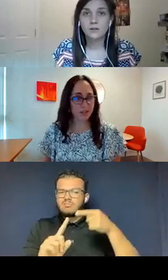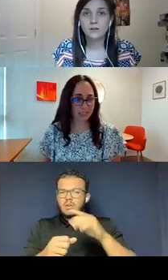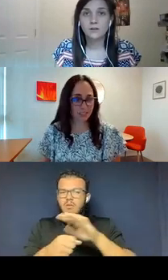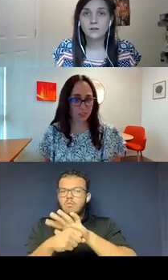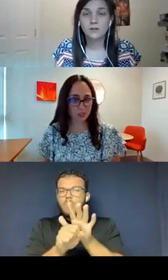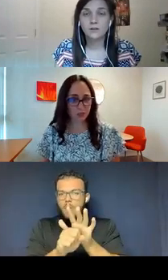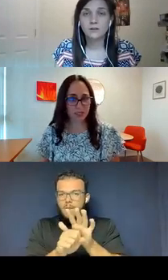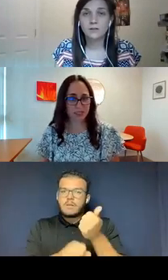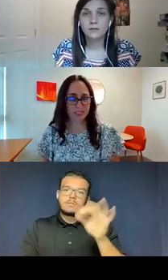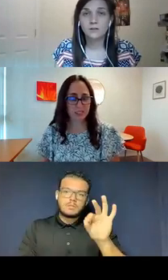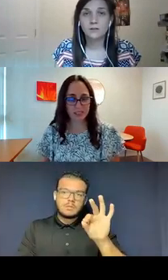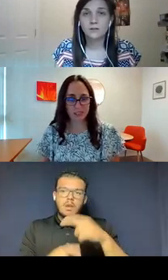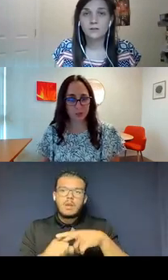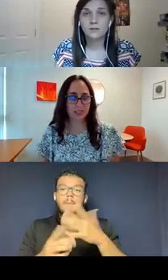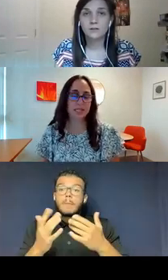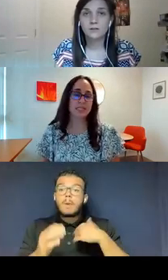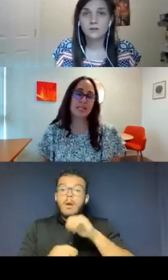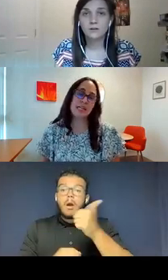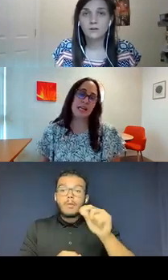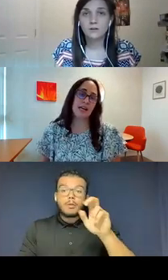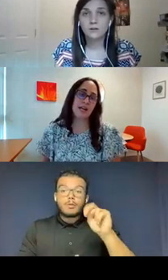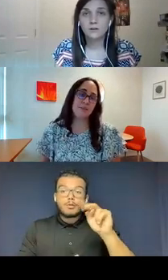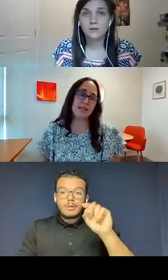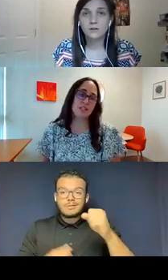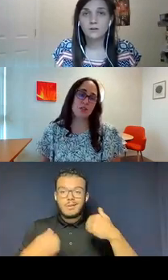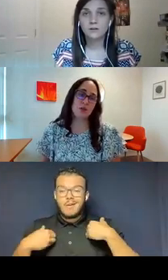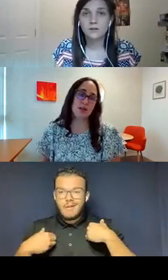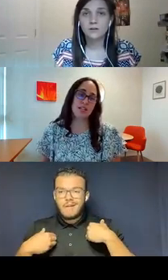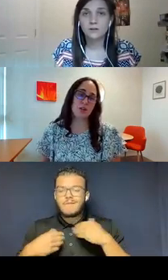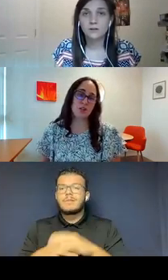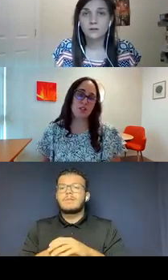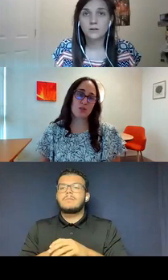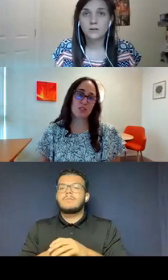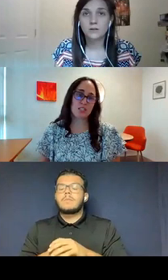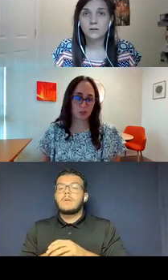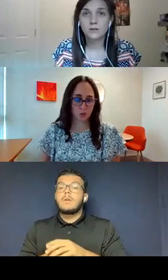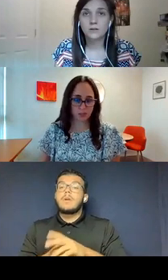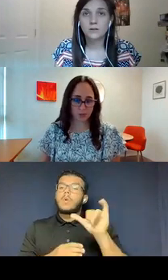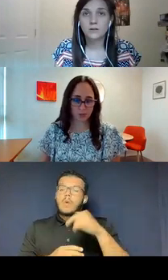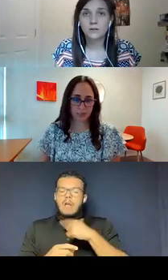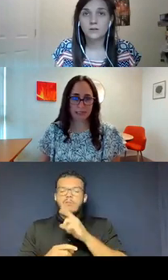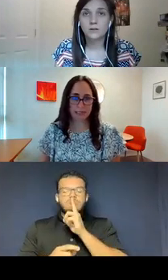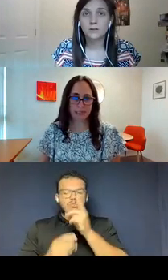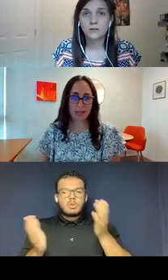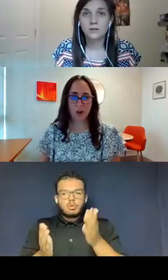what other grantees are doing to still get their work done. And so I encourage you to check those out.